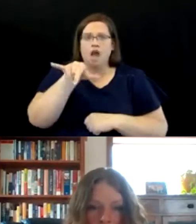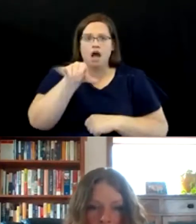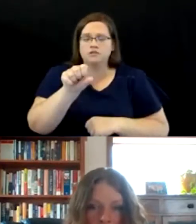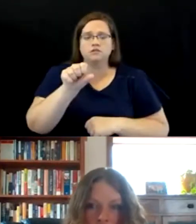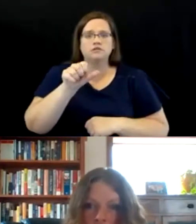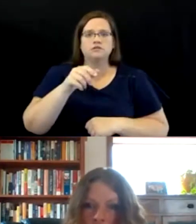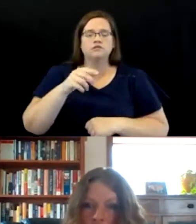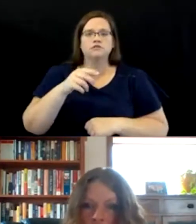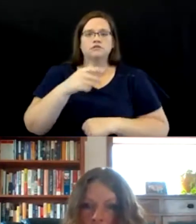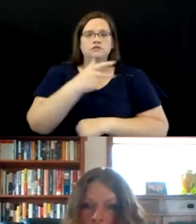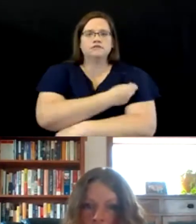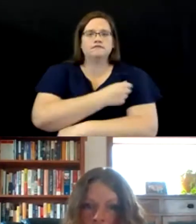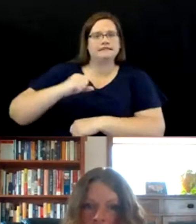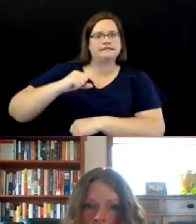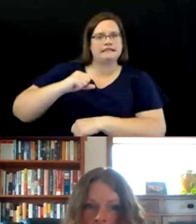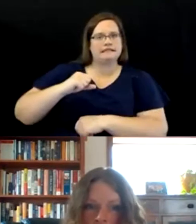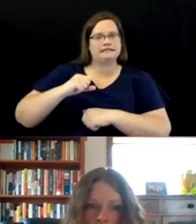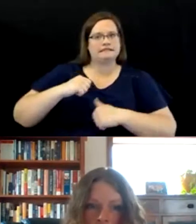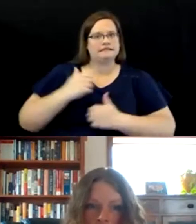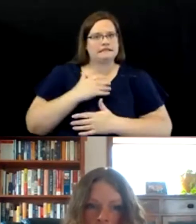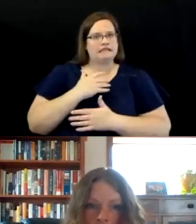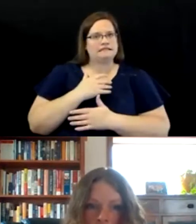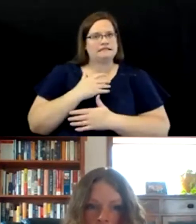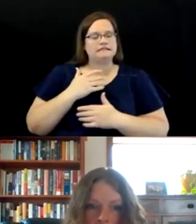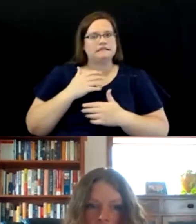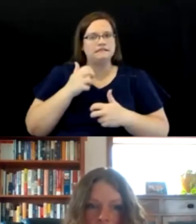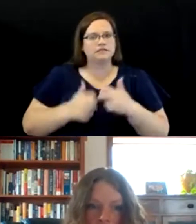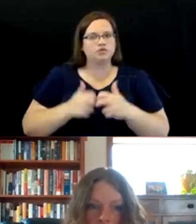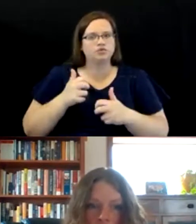is an issue, but it varies dramatically from person